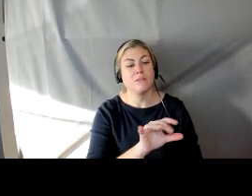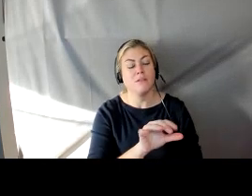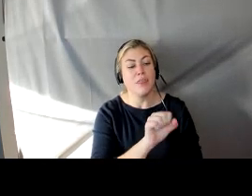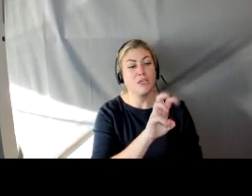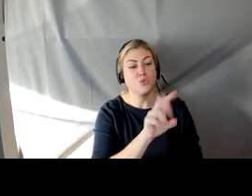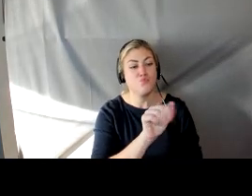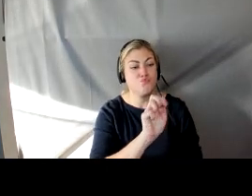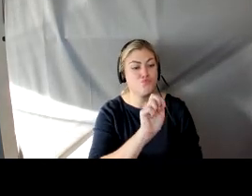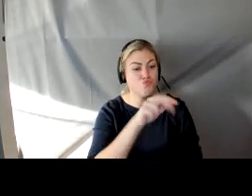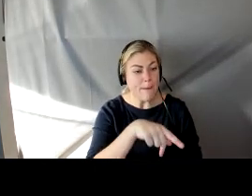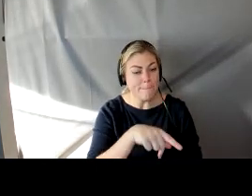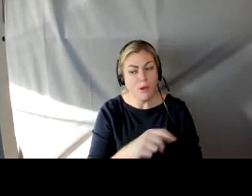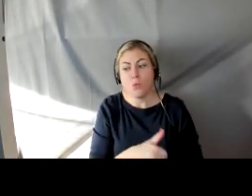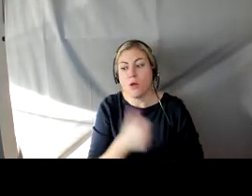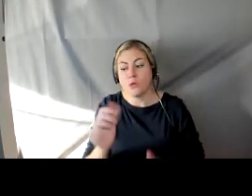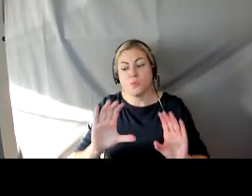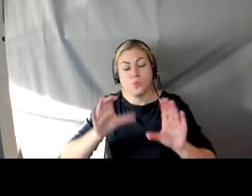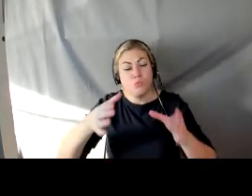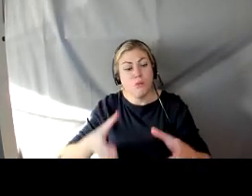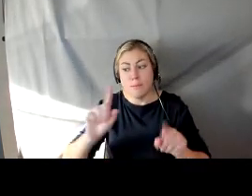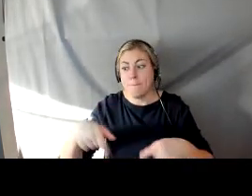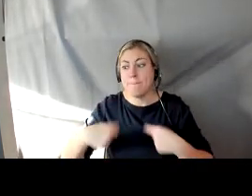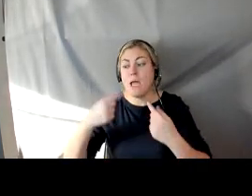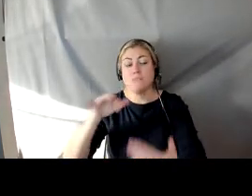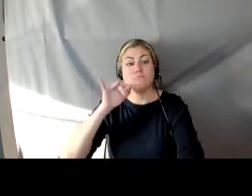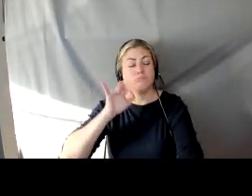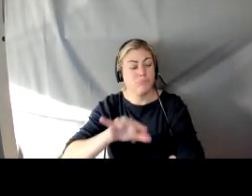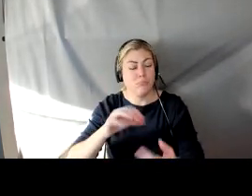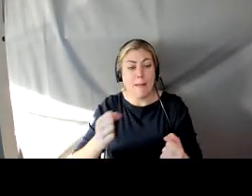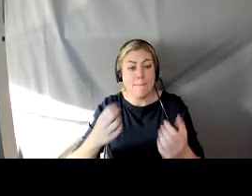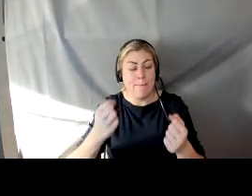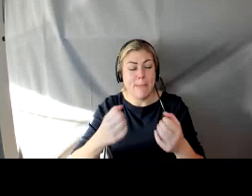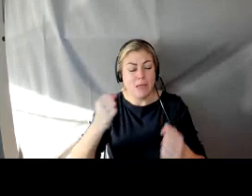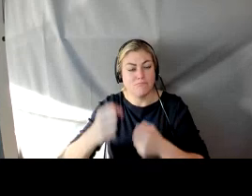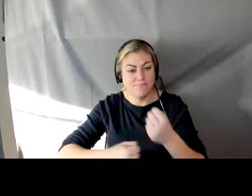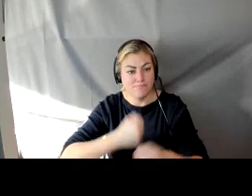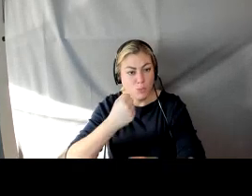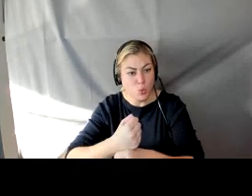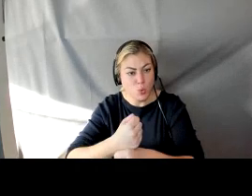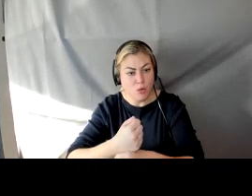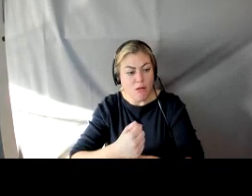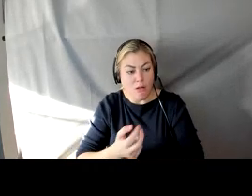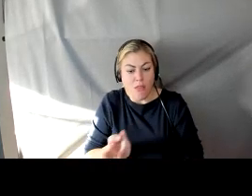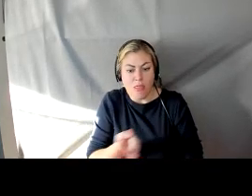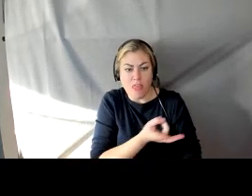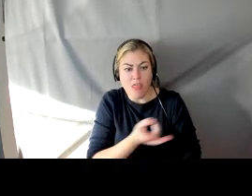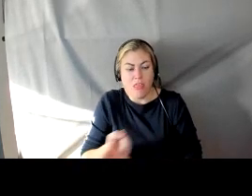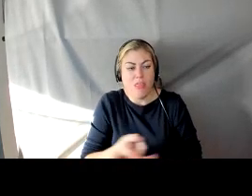And they helped us with refining the themes that we were recognizing in the